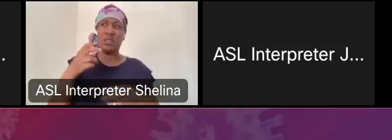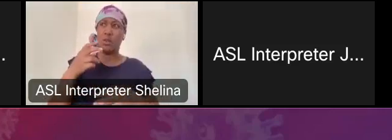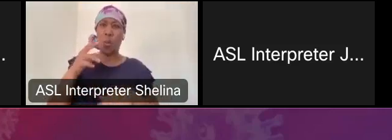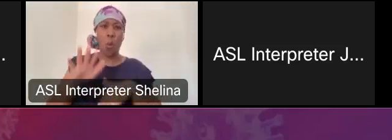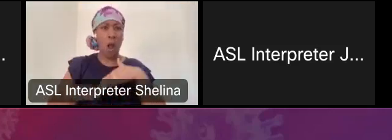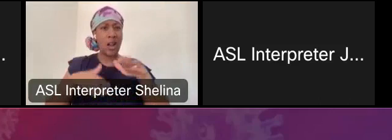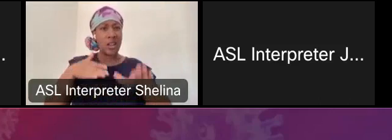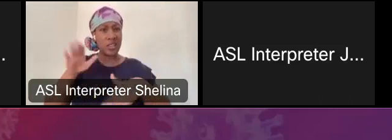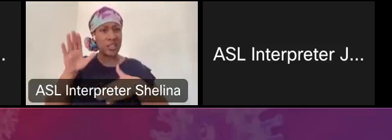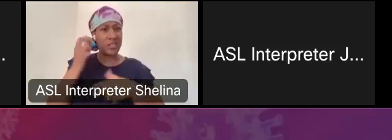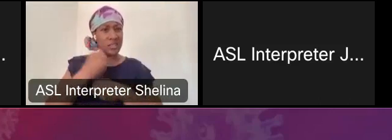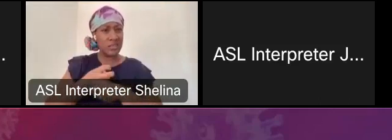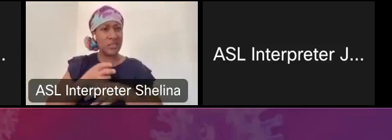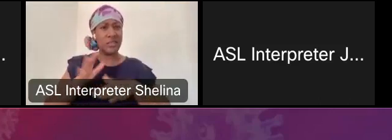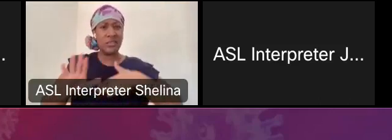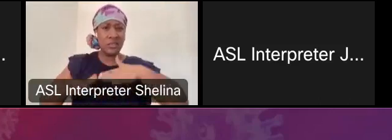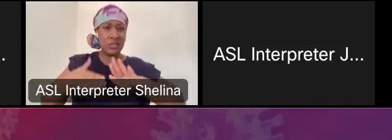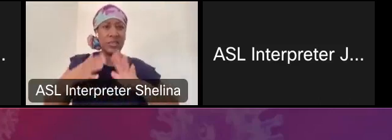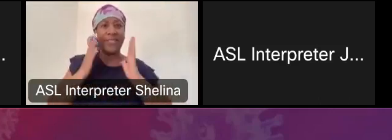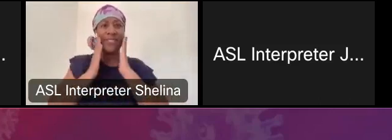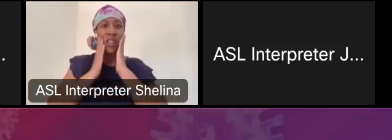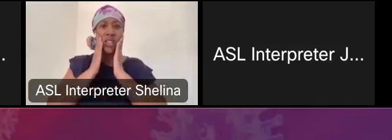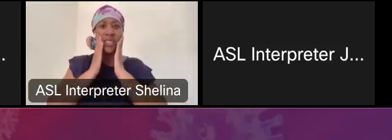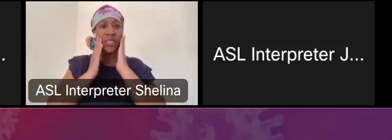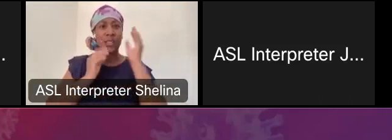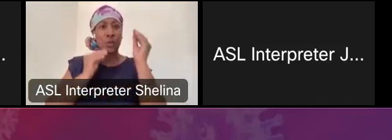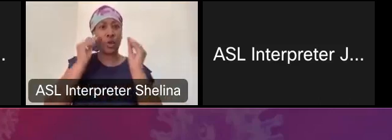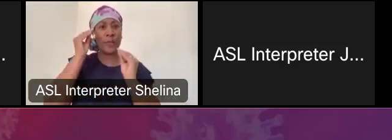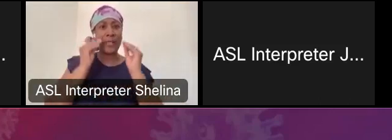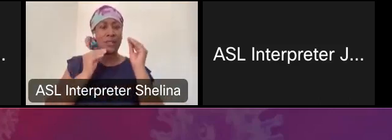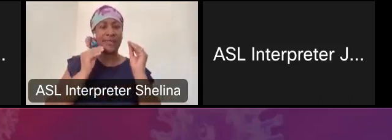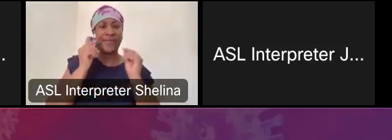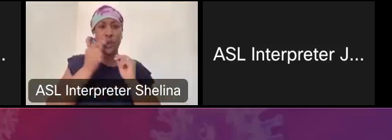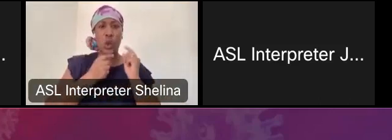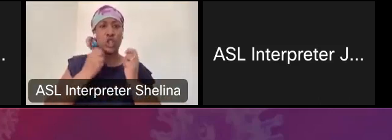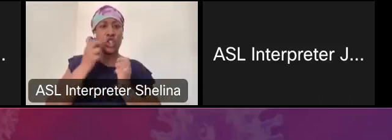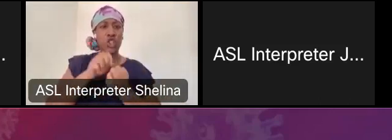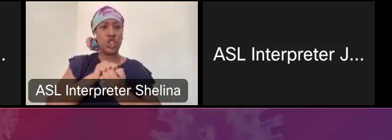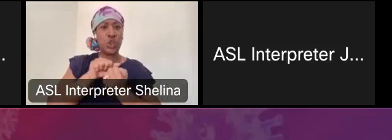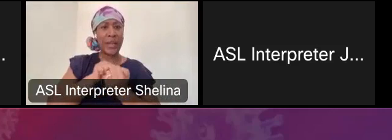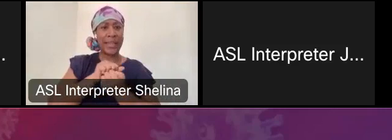A hard time with moving your face, including speaking chewing or swallowing.